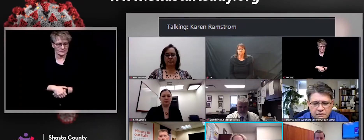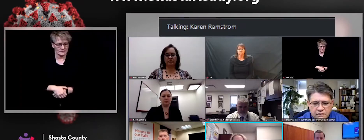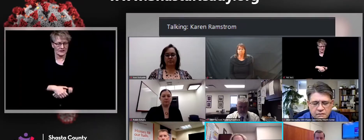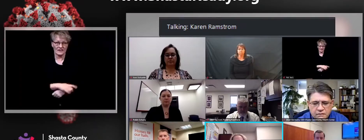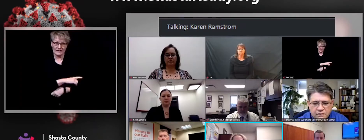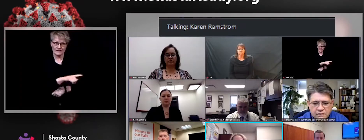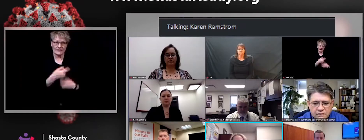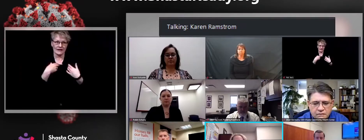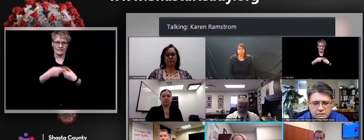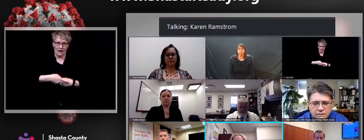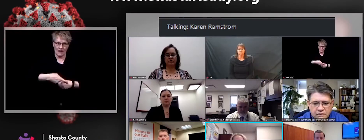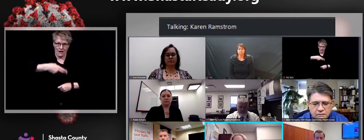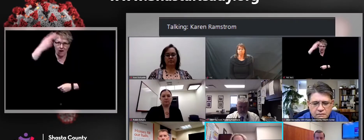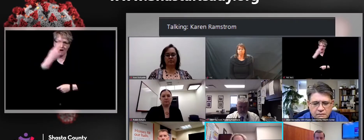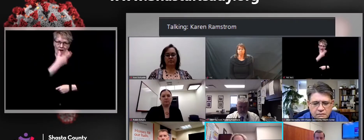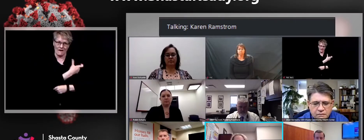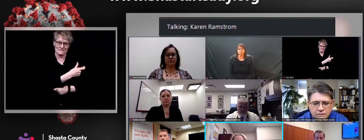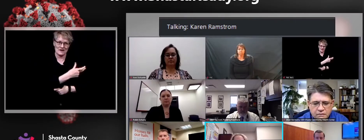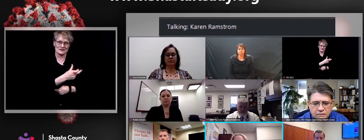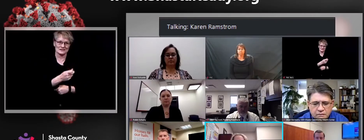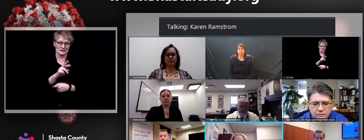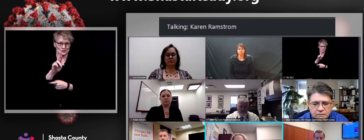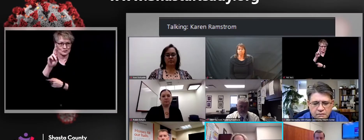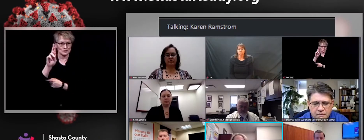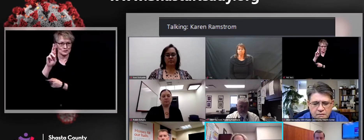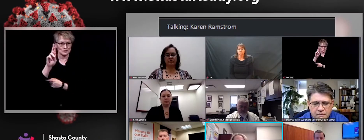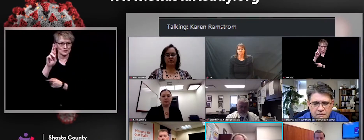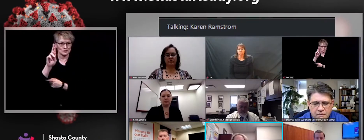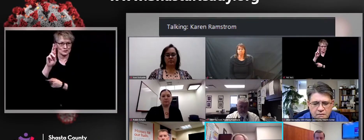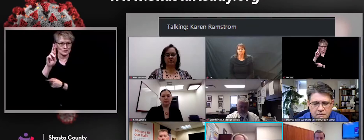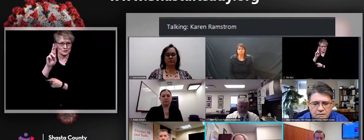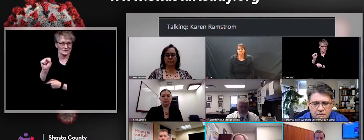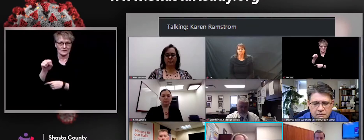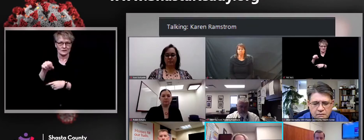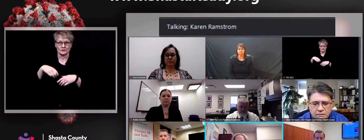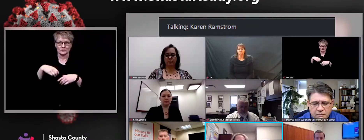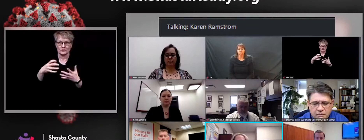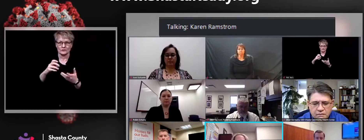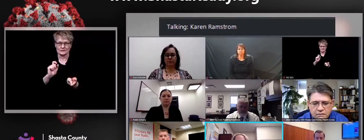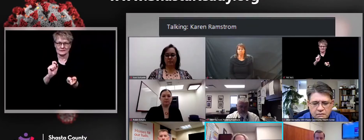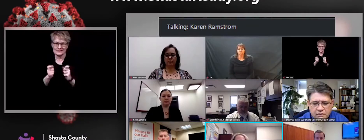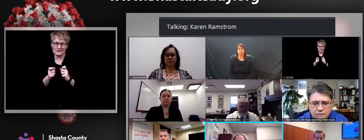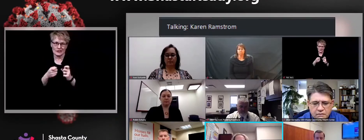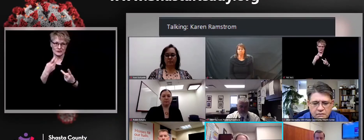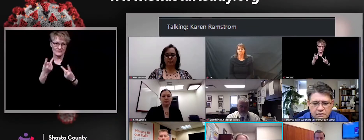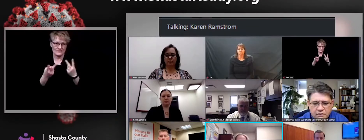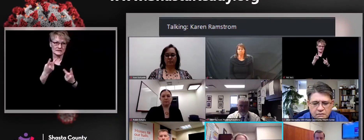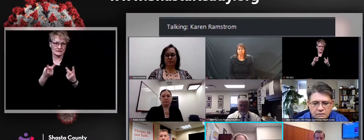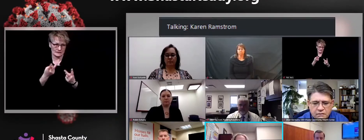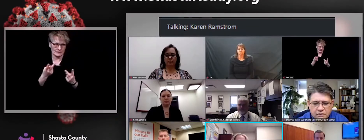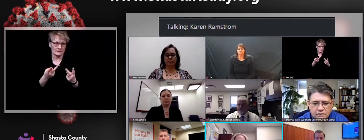they sent out this AFL to change the visitation, with regard to whether visitors and also the